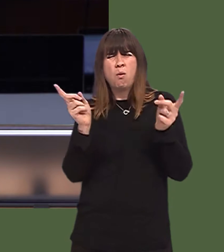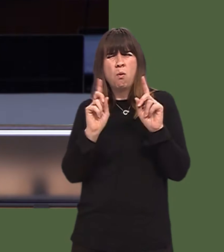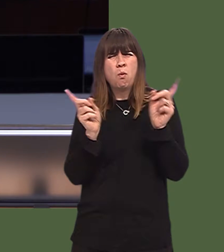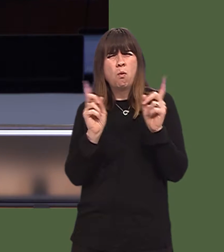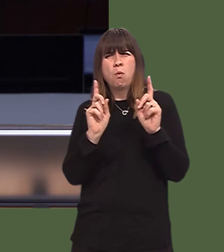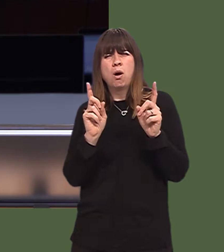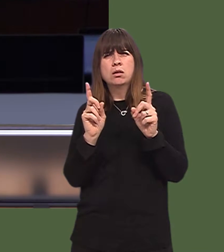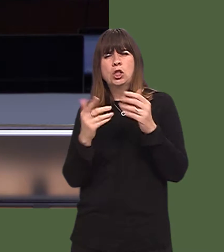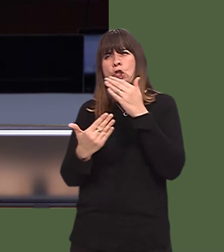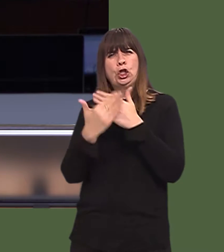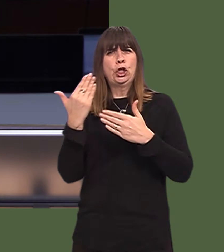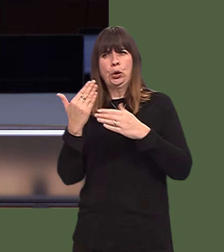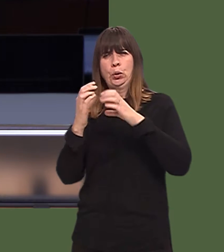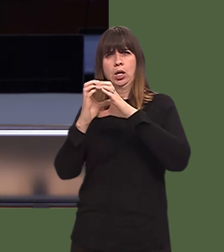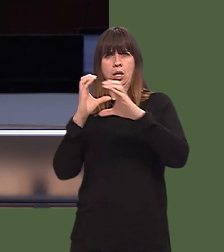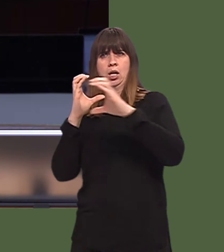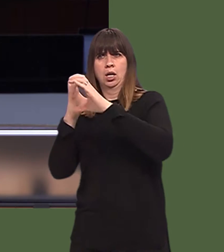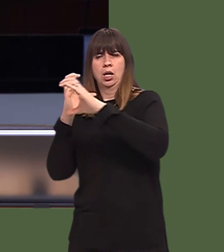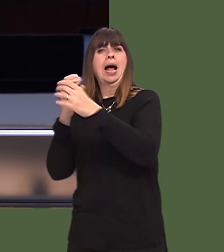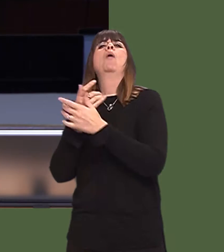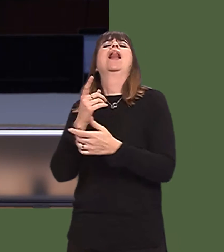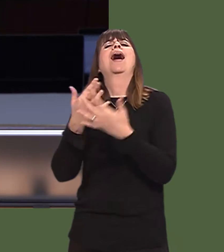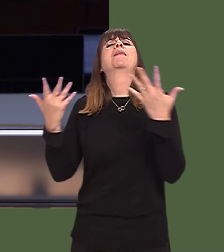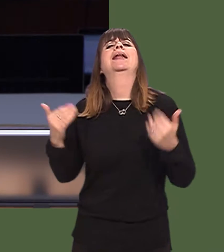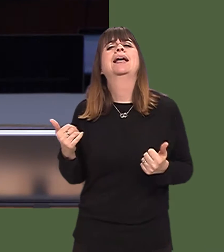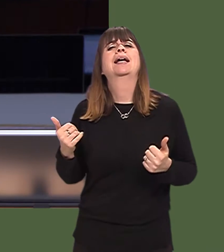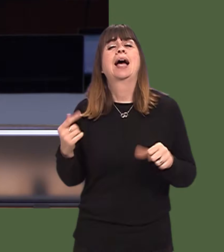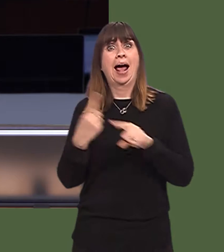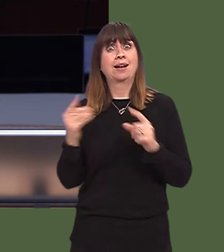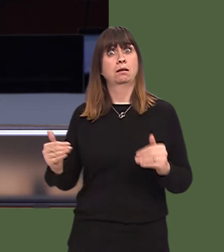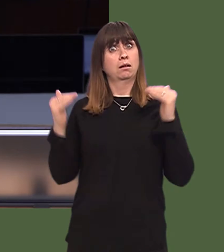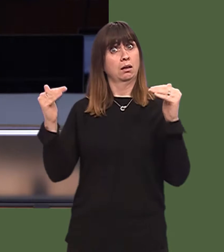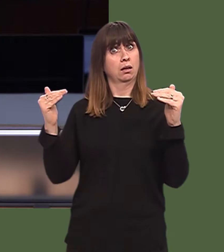what rolling stock will be provided, and Iím talking quantity here as well as quality.